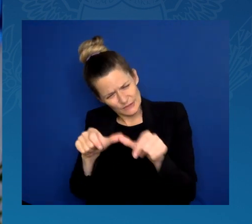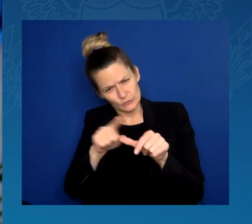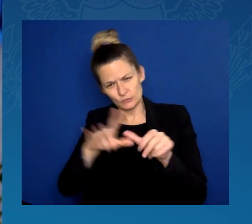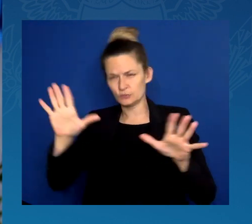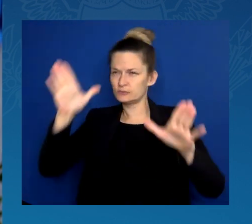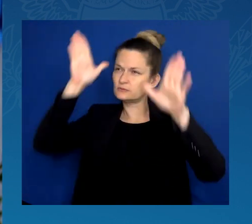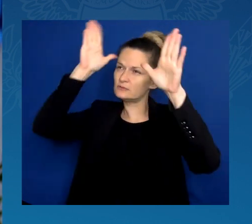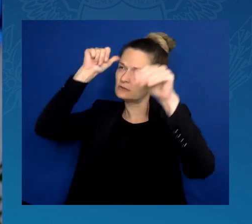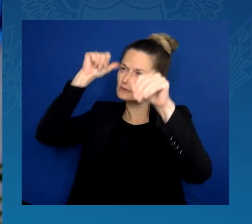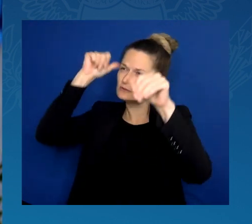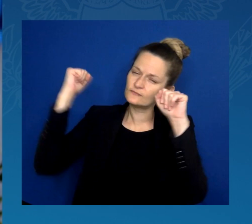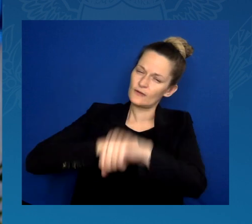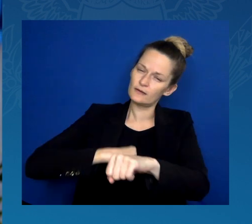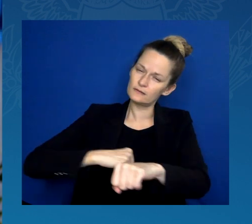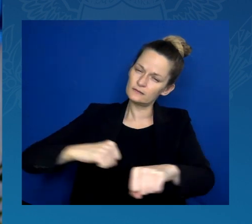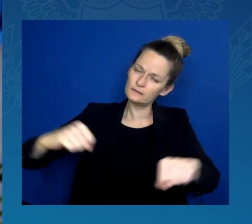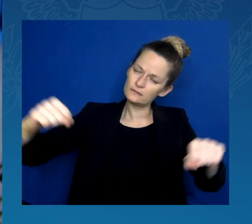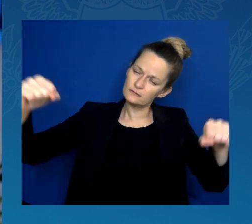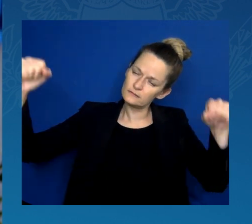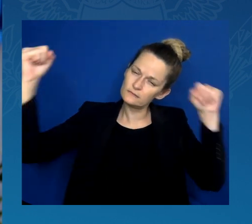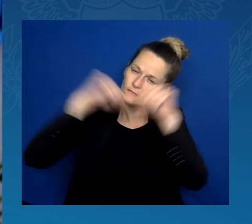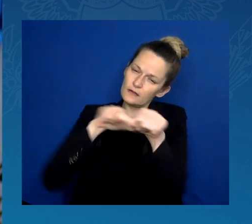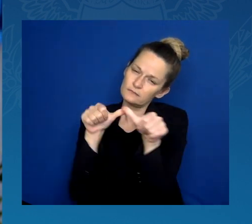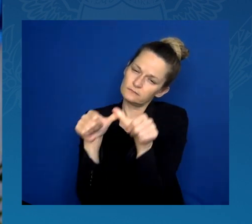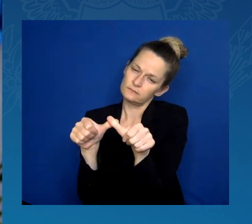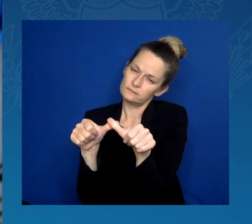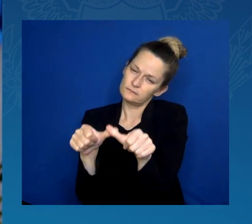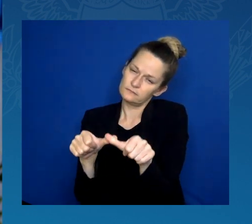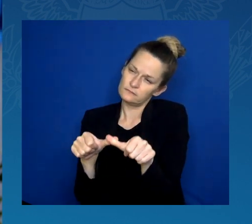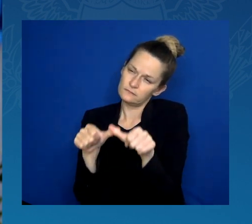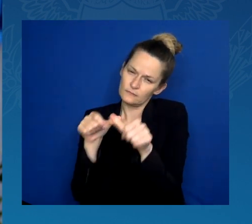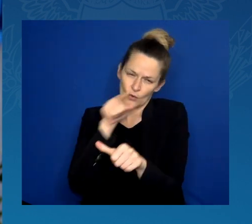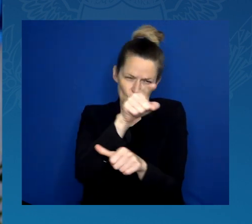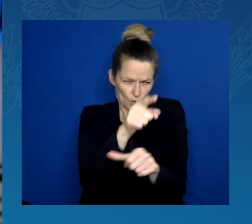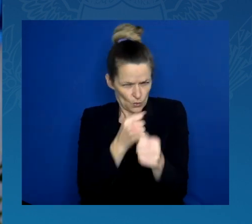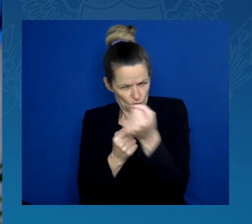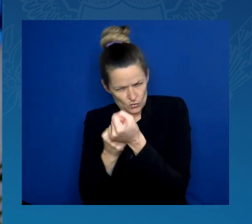And today, as you have for generations,